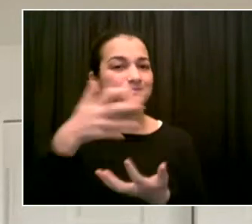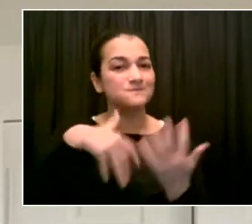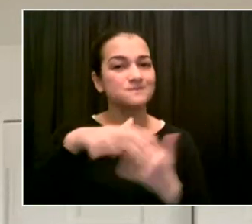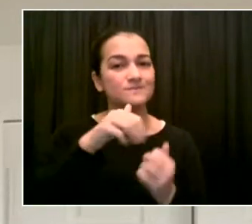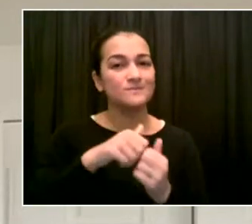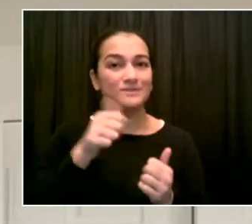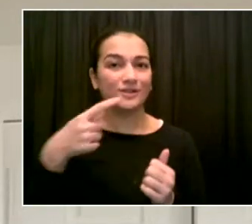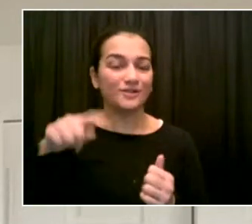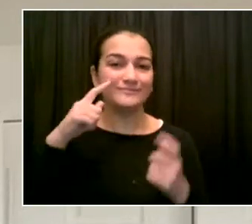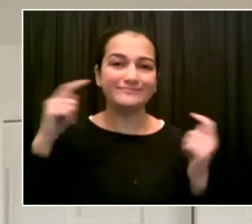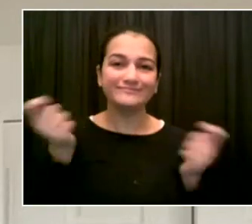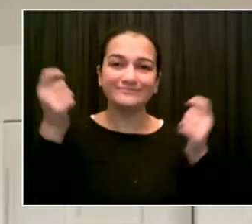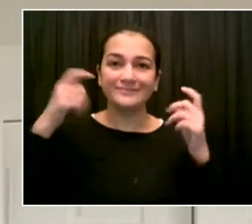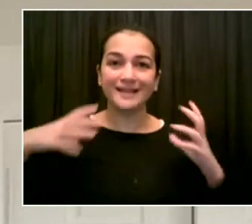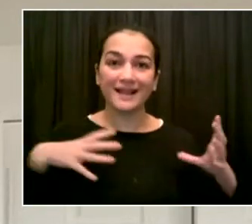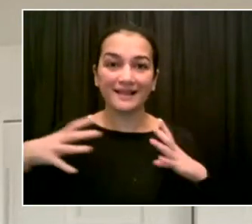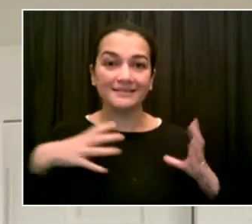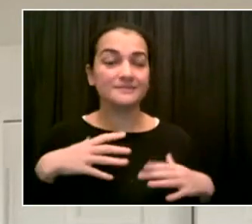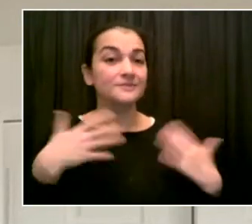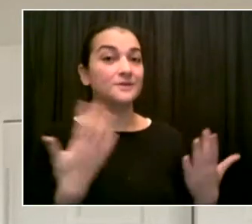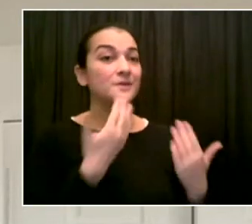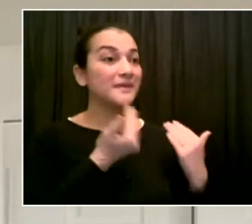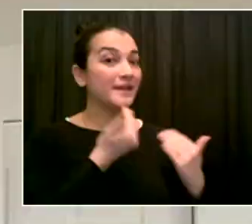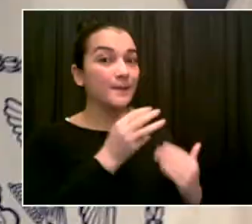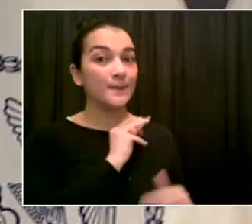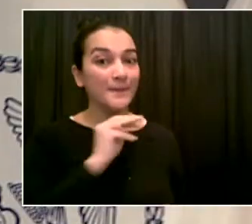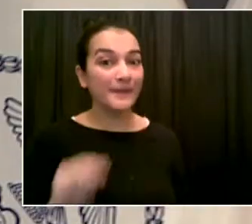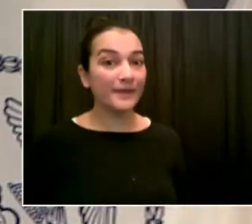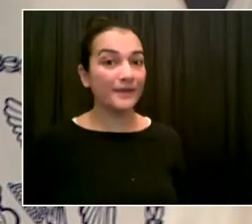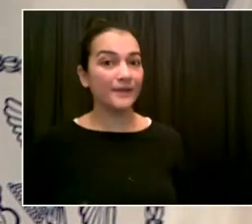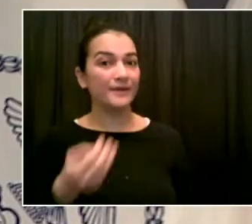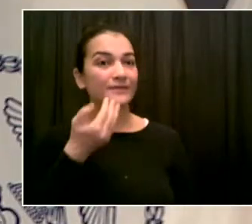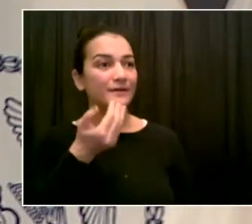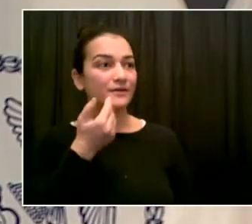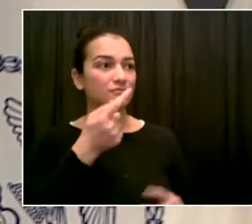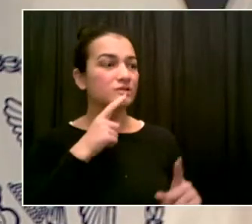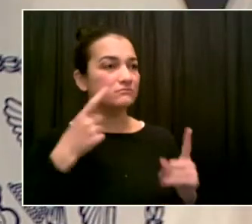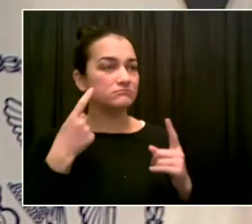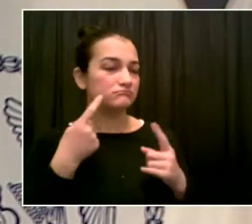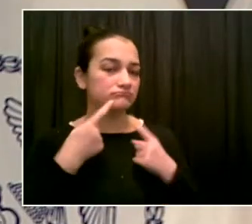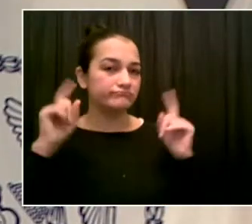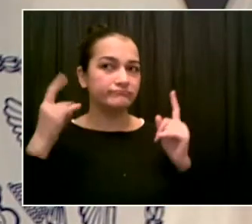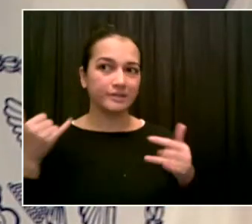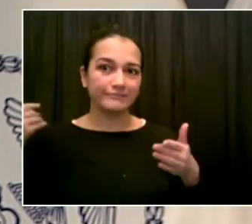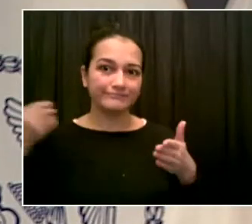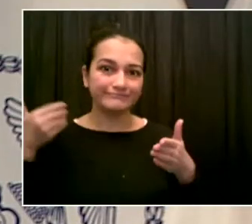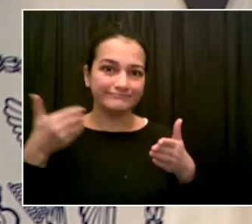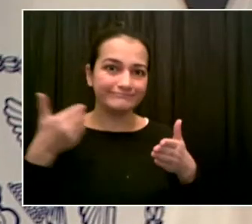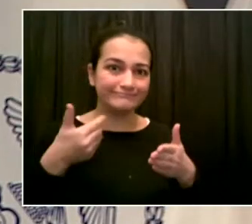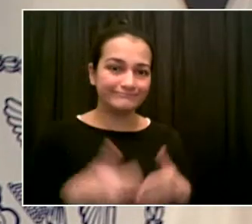TAKE CARE OF YOURSELF AND YOU TOO, MR. MAYOR AND THANK YOU FOR WELCOMING ME